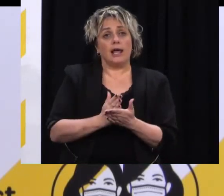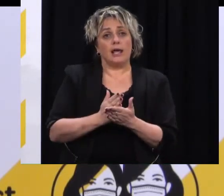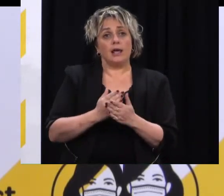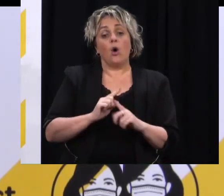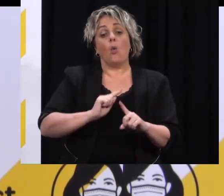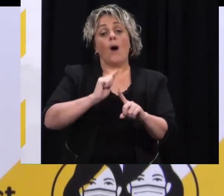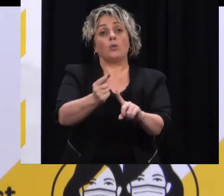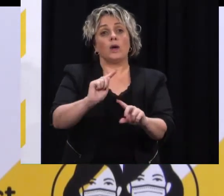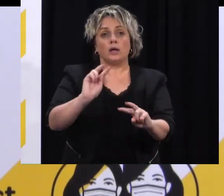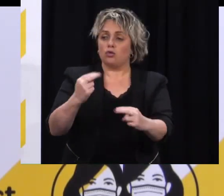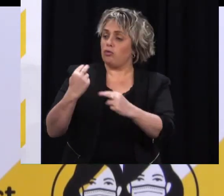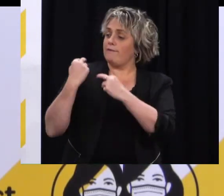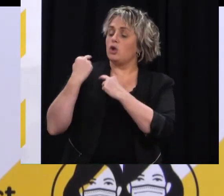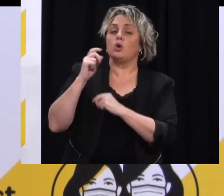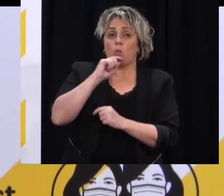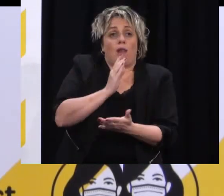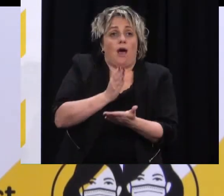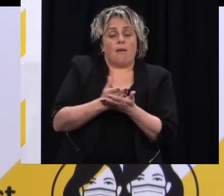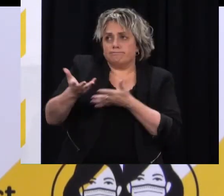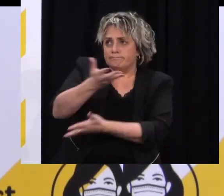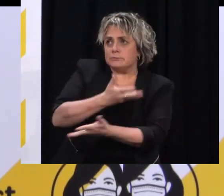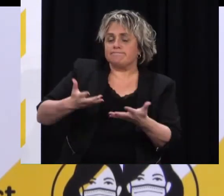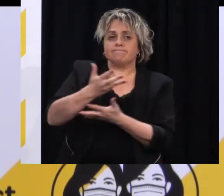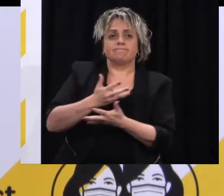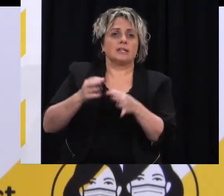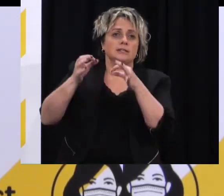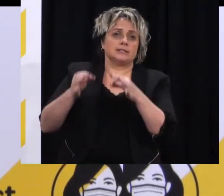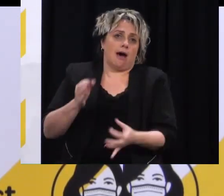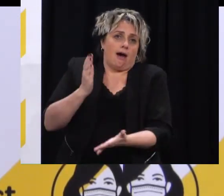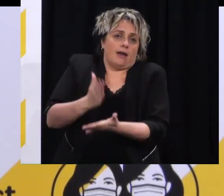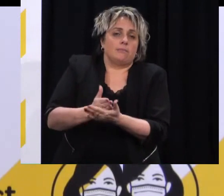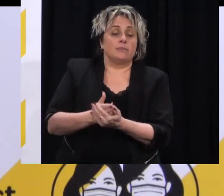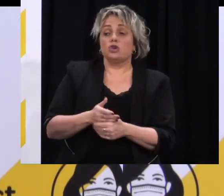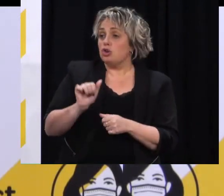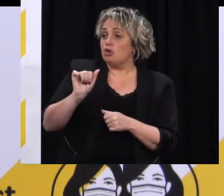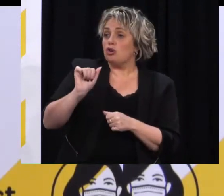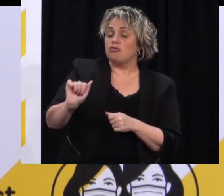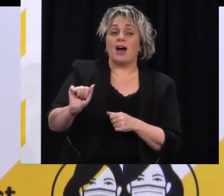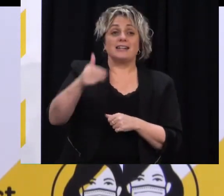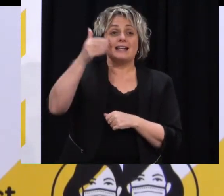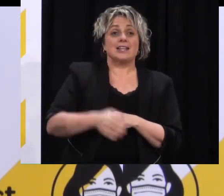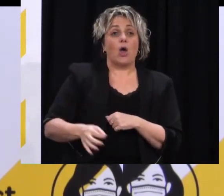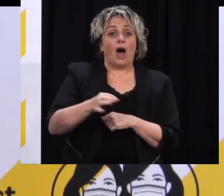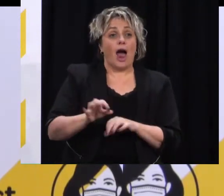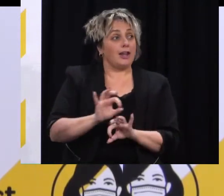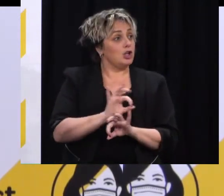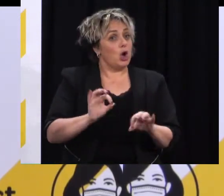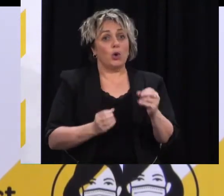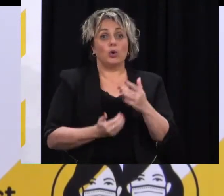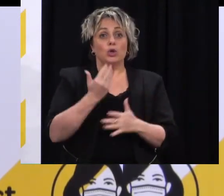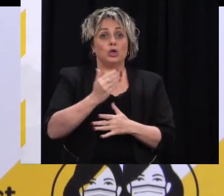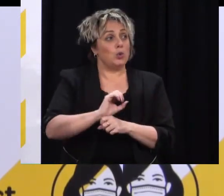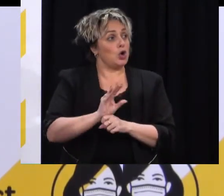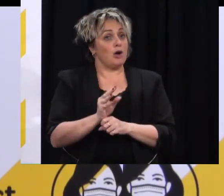move alert levels. It is certainly not the case we have said it has to be three weeks.